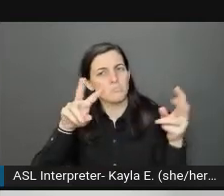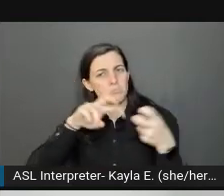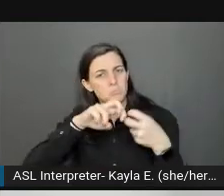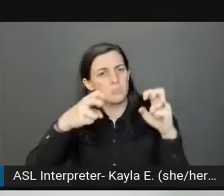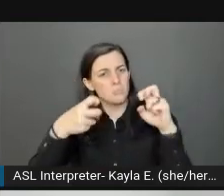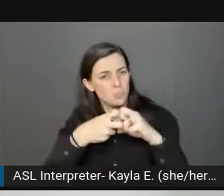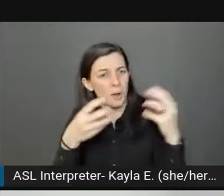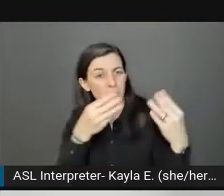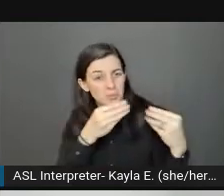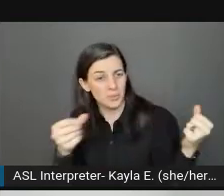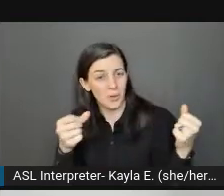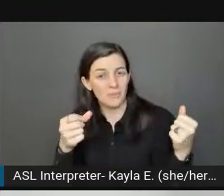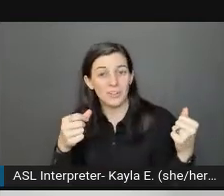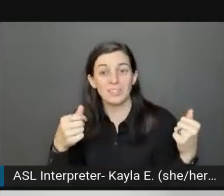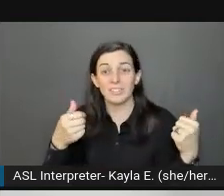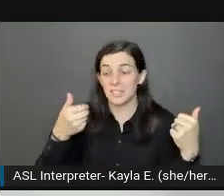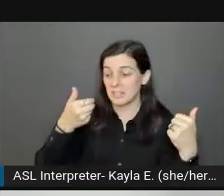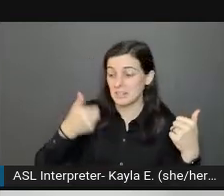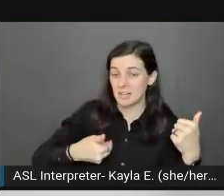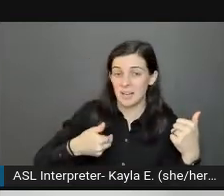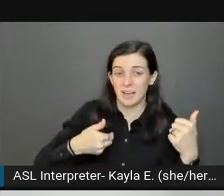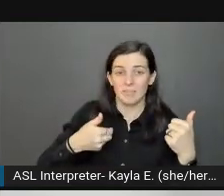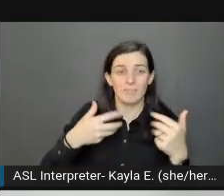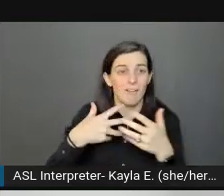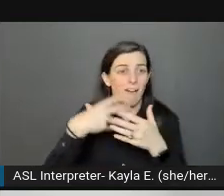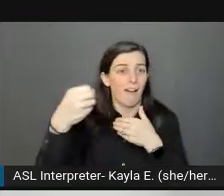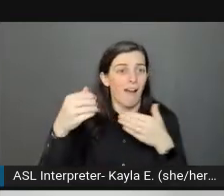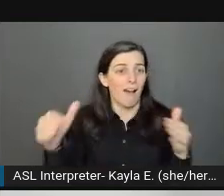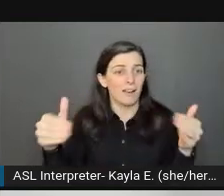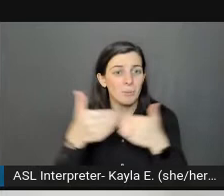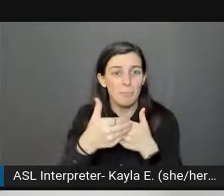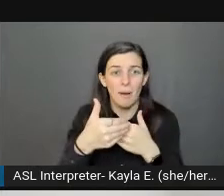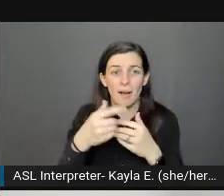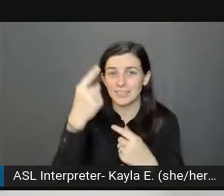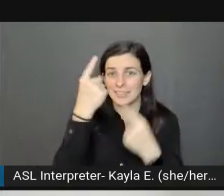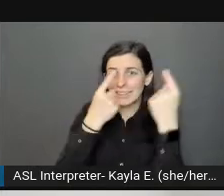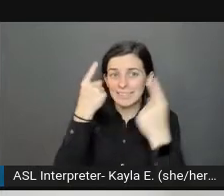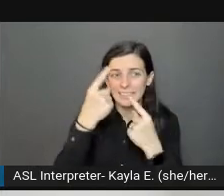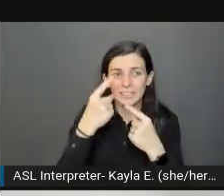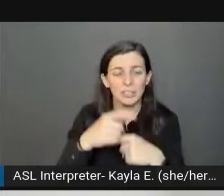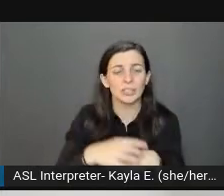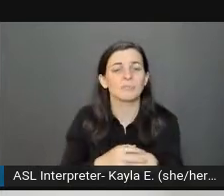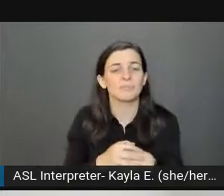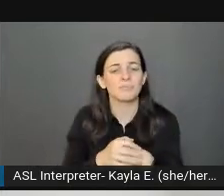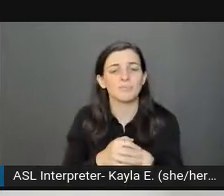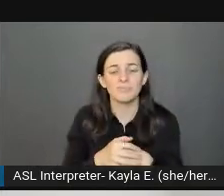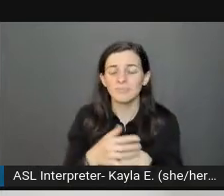I love the morning and that lovely, lovely smell outside when the sun just rises.